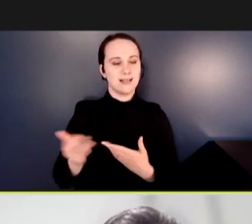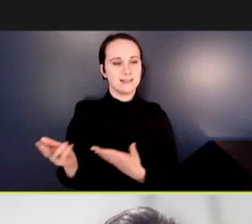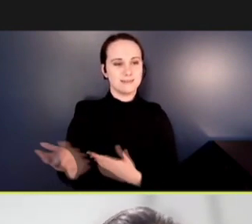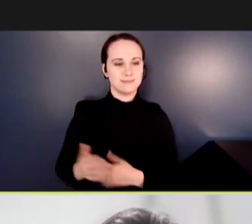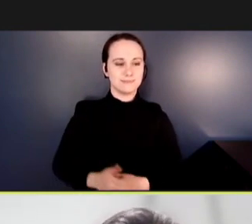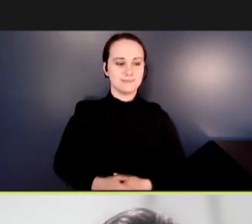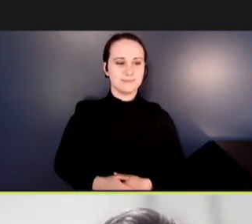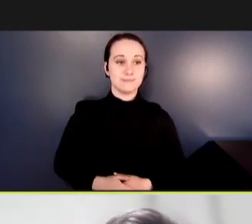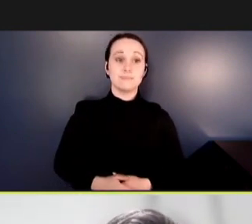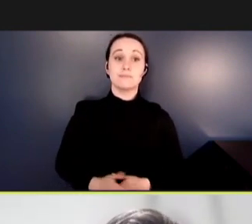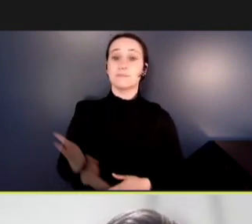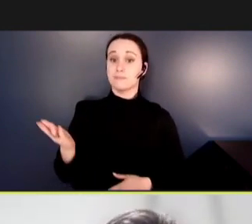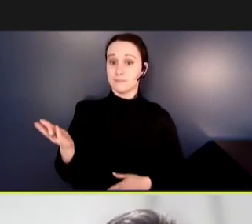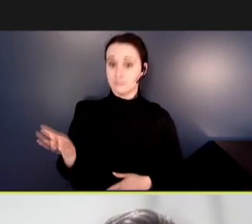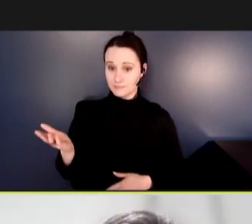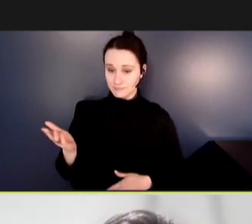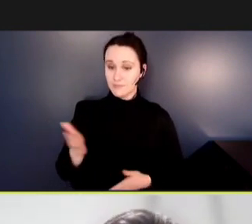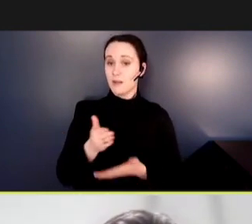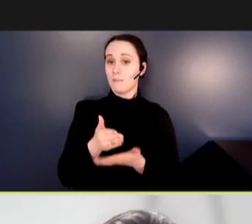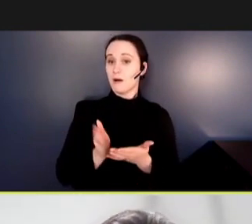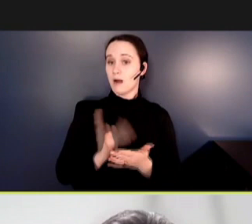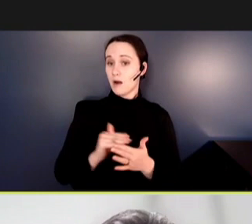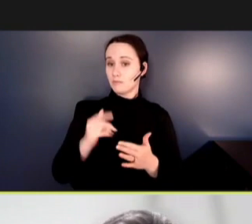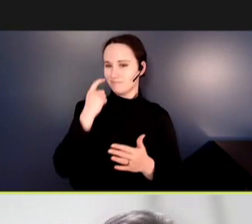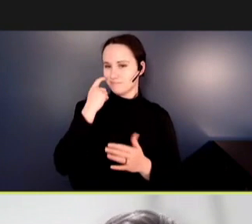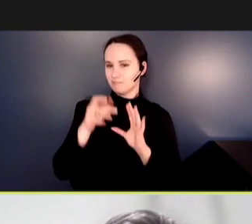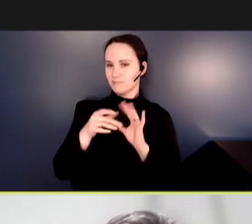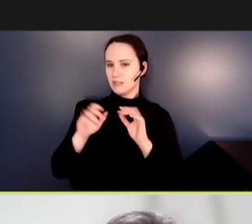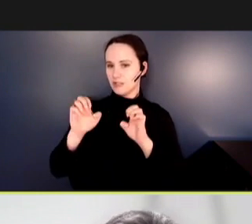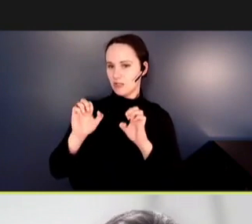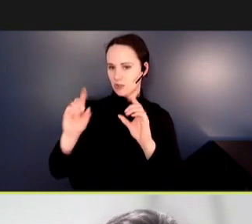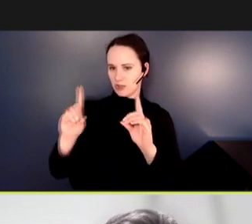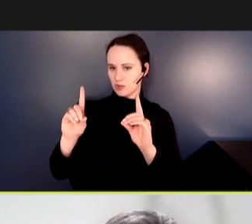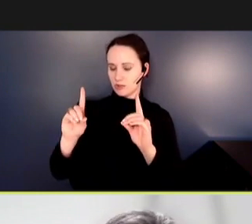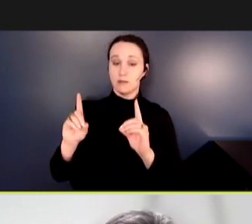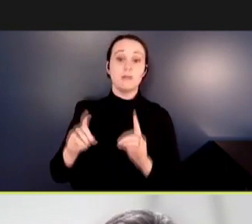This is part of what education entails. So, in addition to talking about the products,